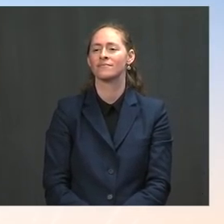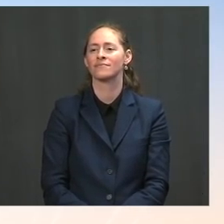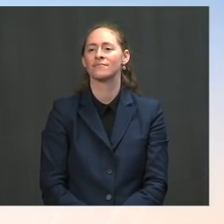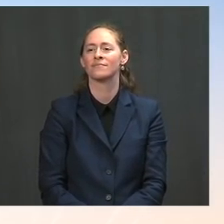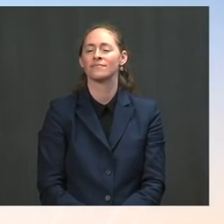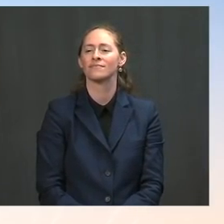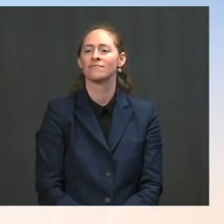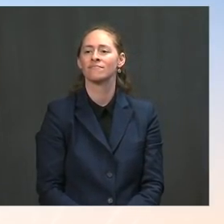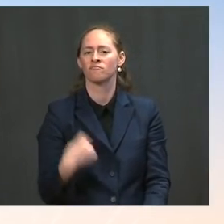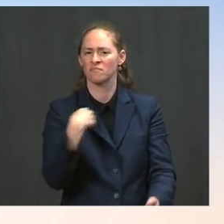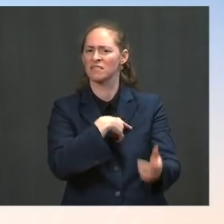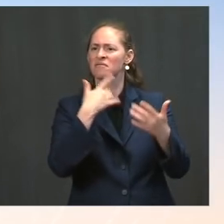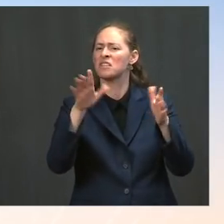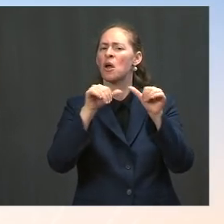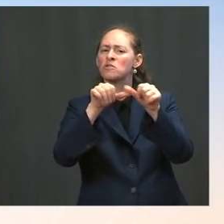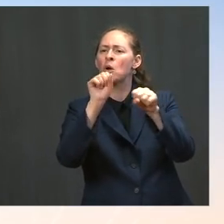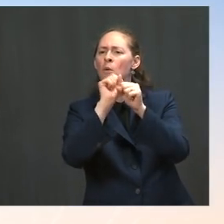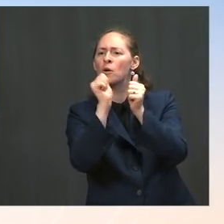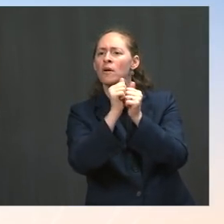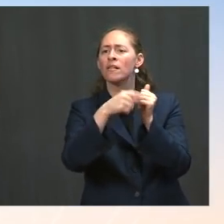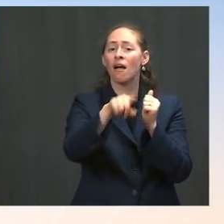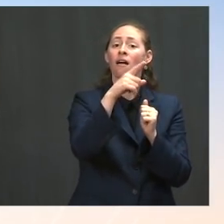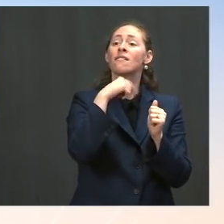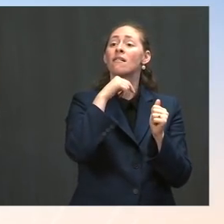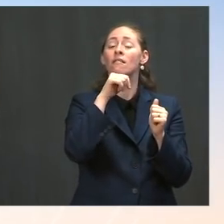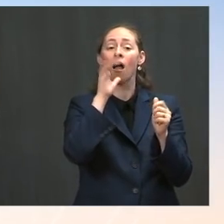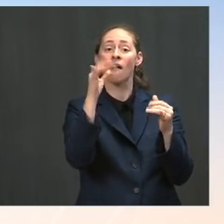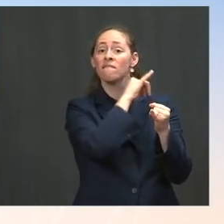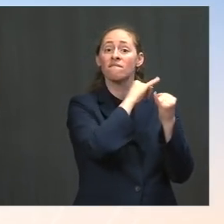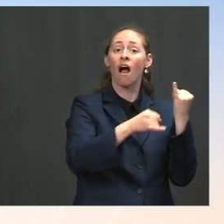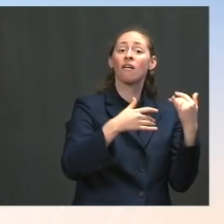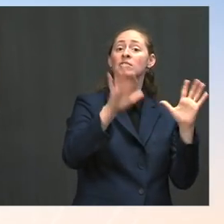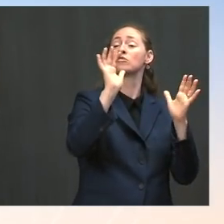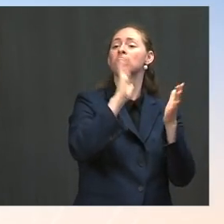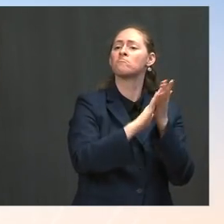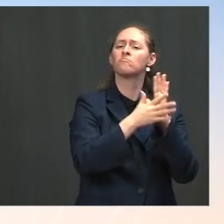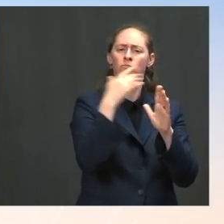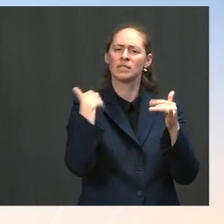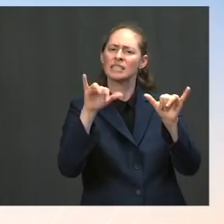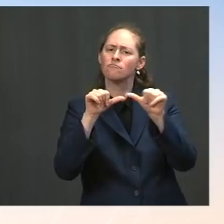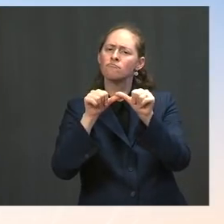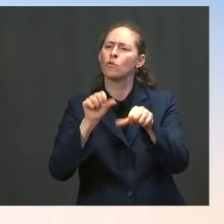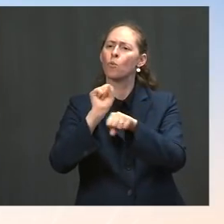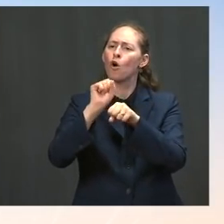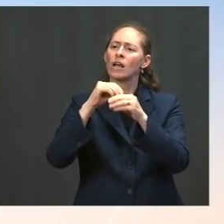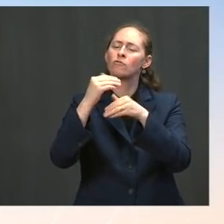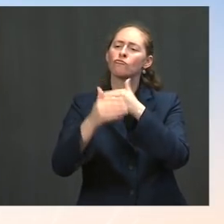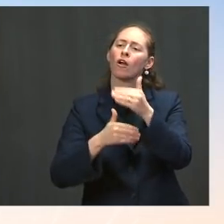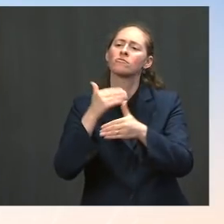There's nothing abnormal about holding a vote on a vehicle to allow consideration at this point. We fully support that.